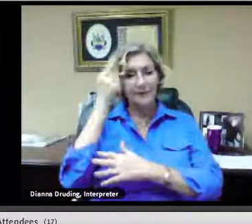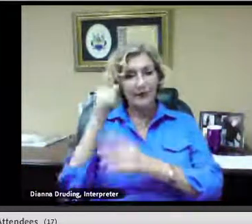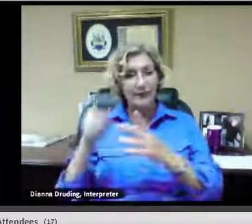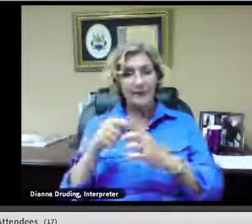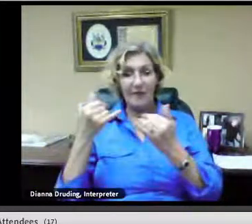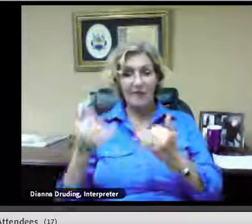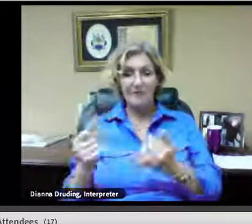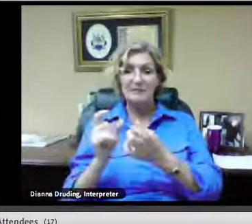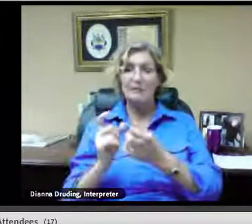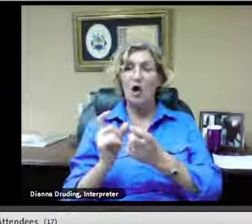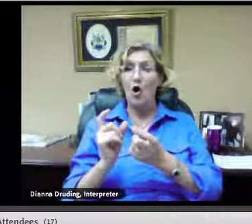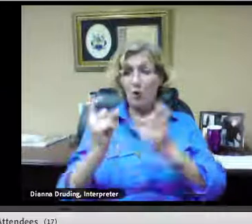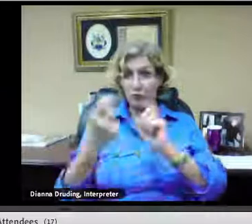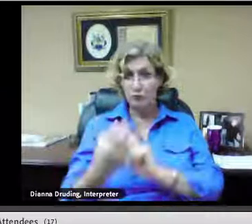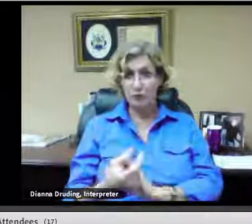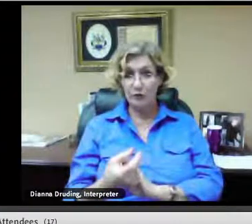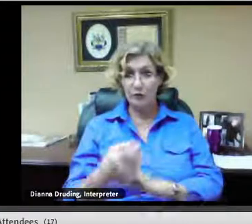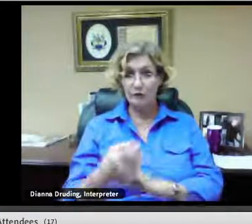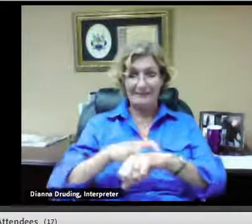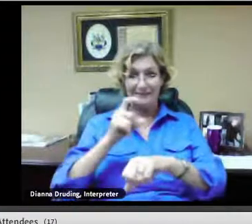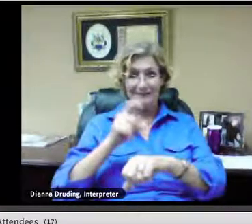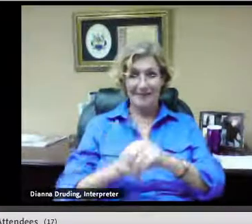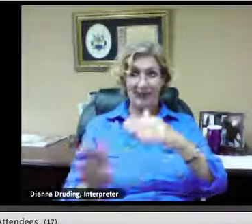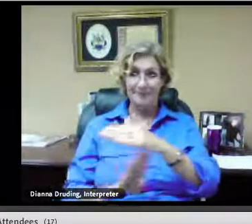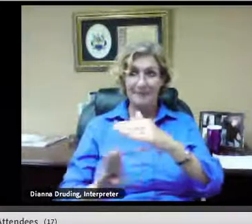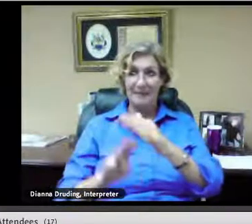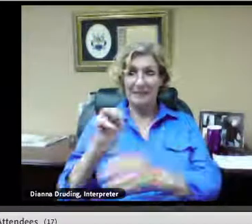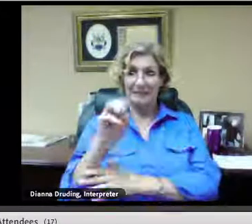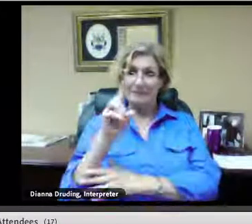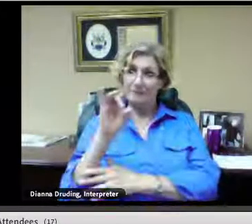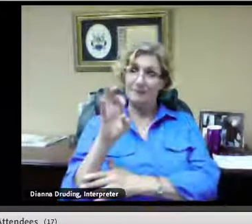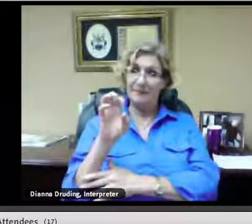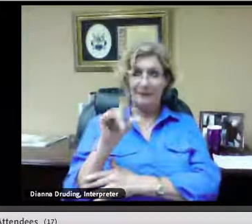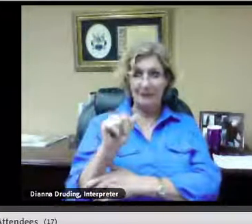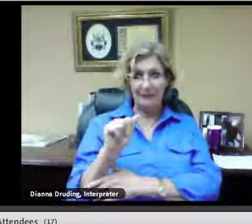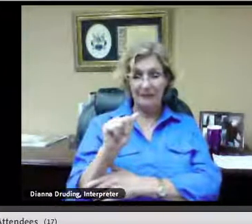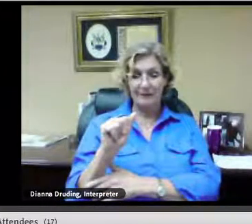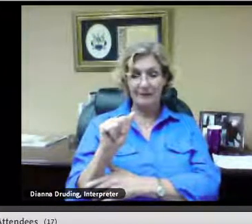I'm sorry, presented in different ways, simpler layout without losing the information